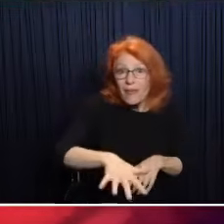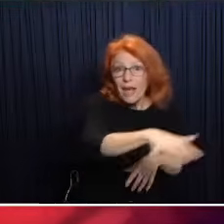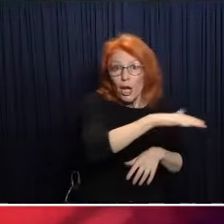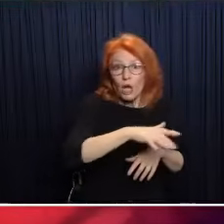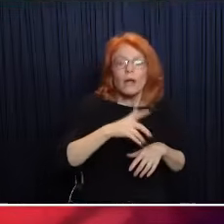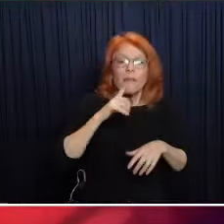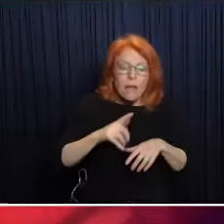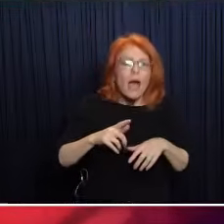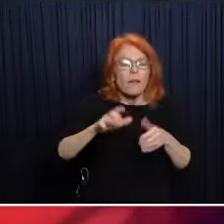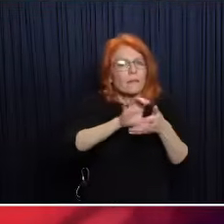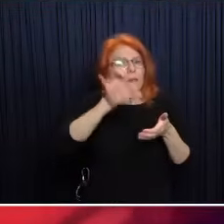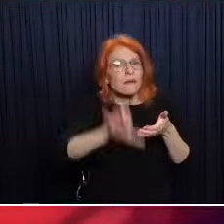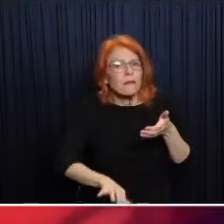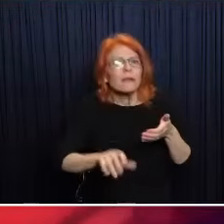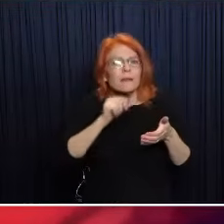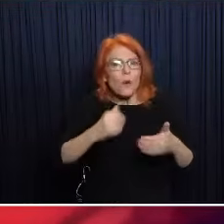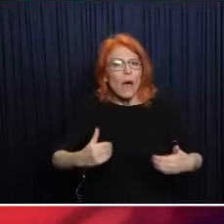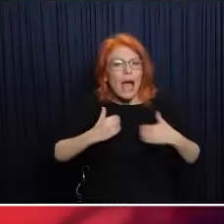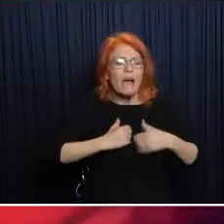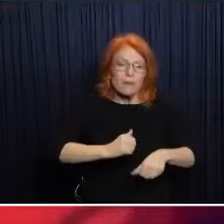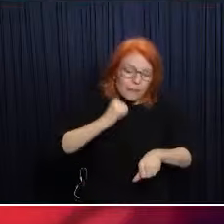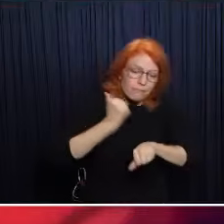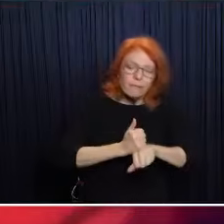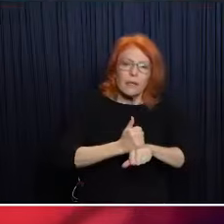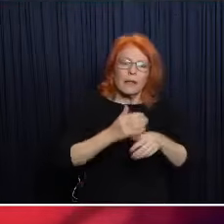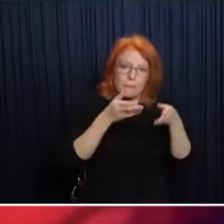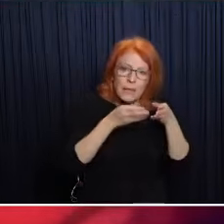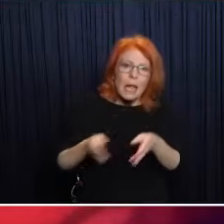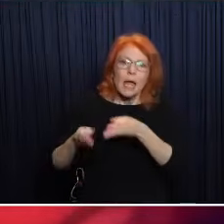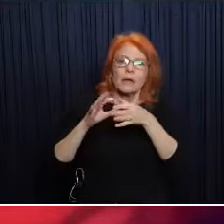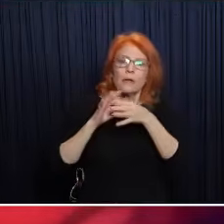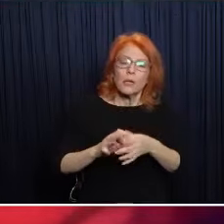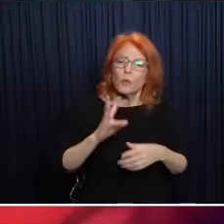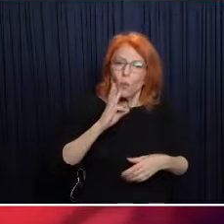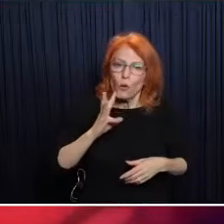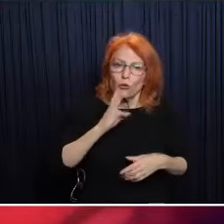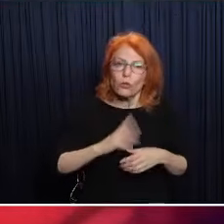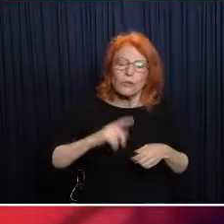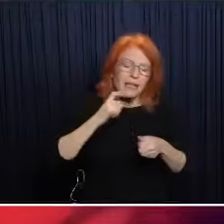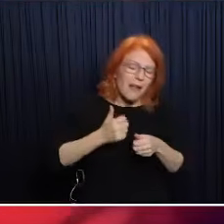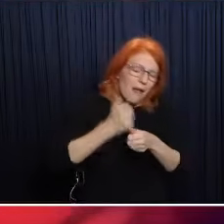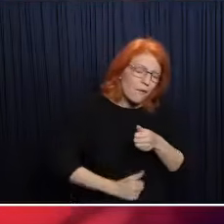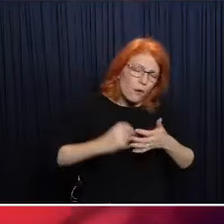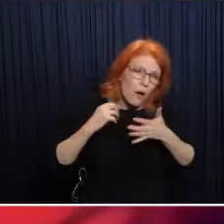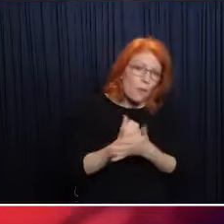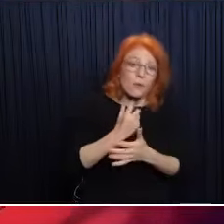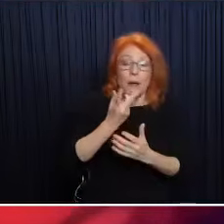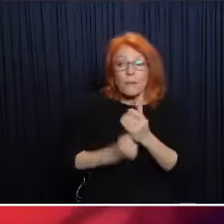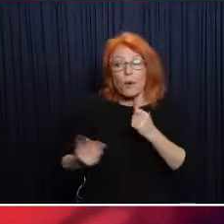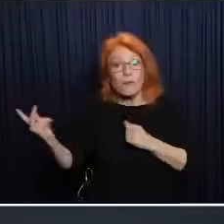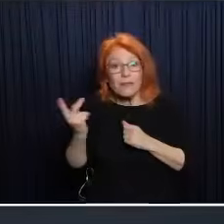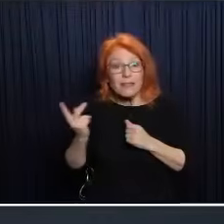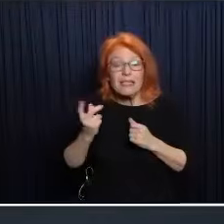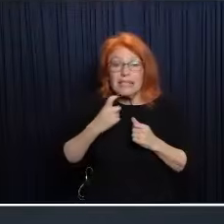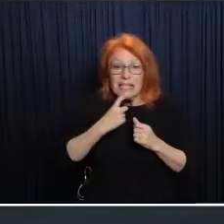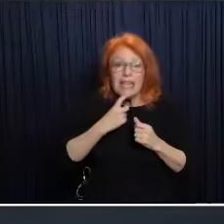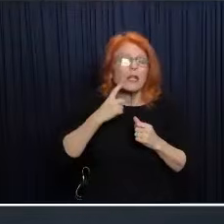SOUTHERN ARIZONA WHERE 90% OF THE LEAFY VEGETABLES FOR OUR